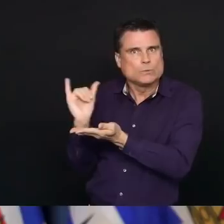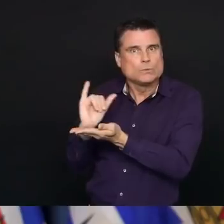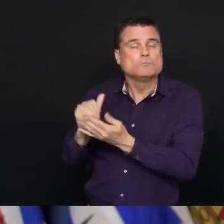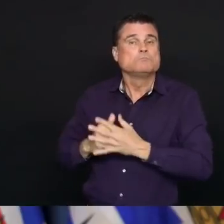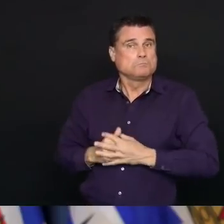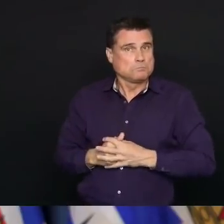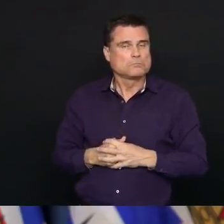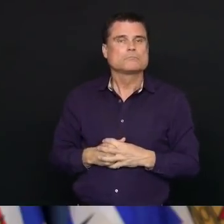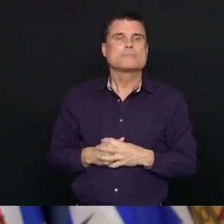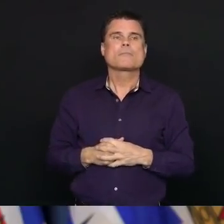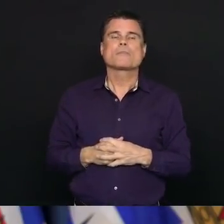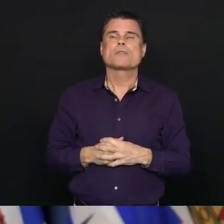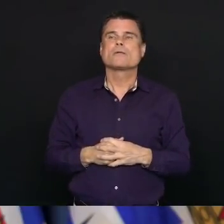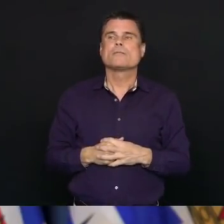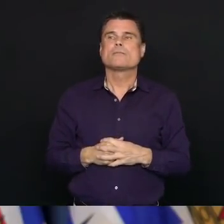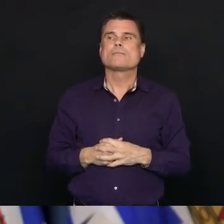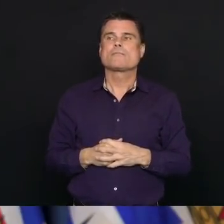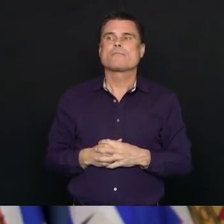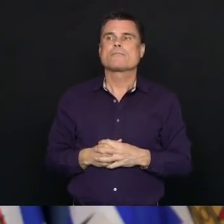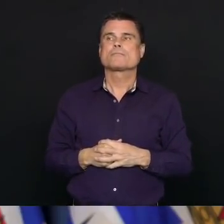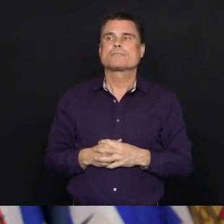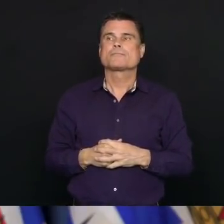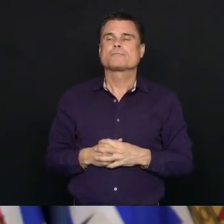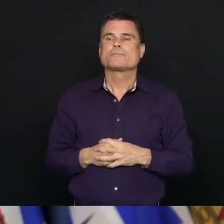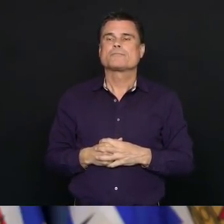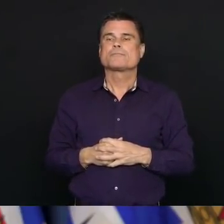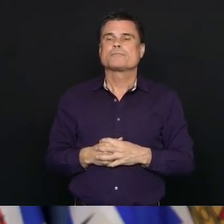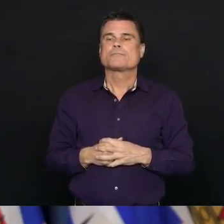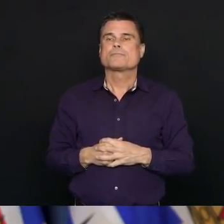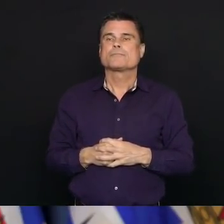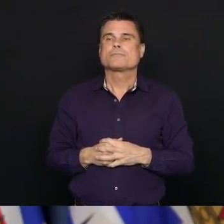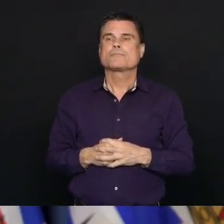of the order with respect to long-term care.